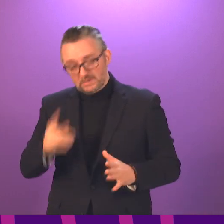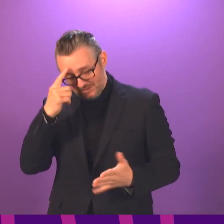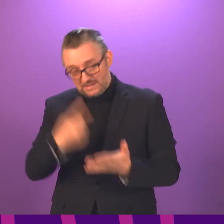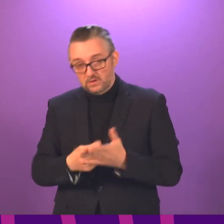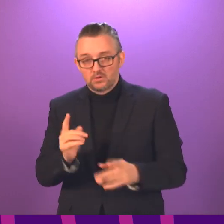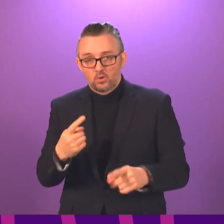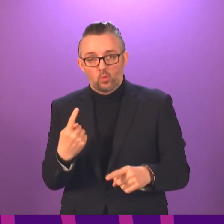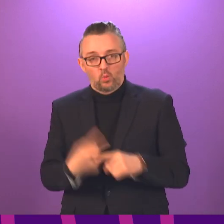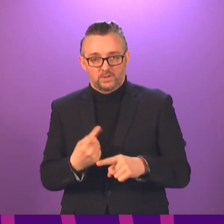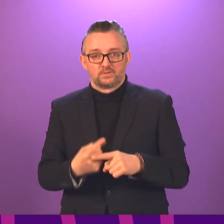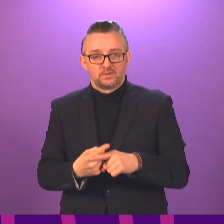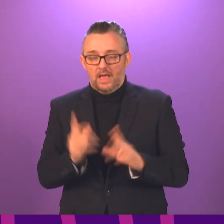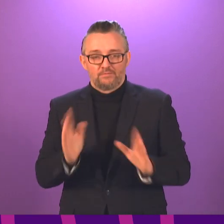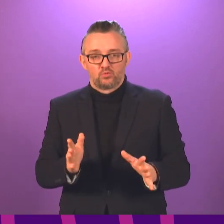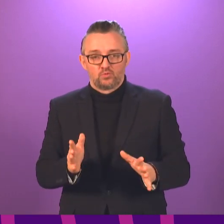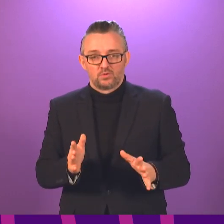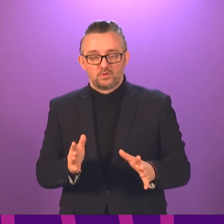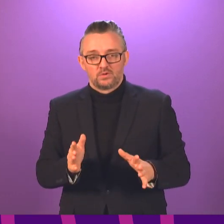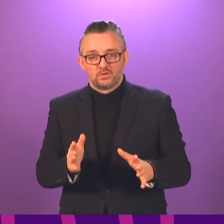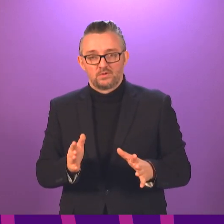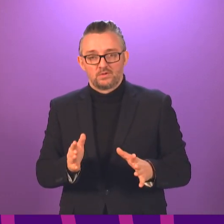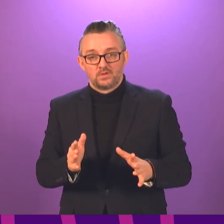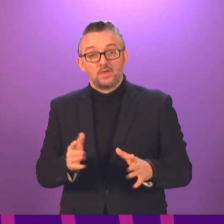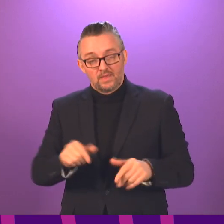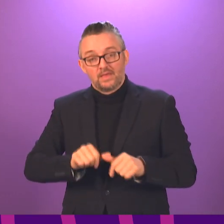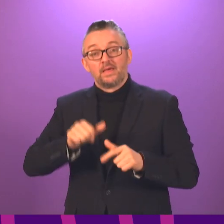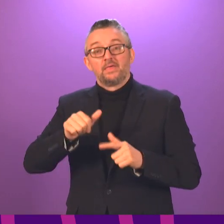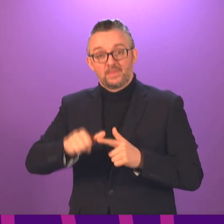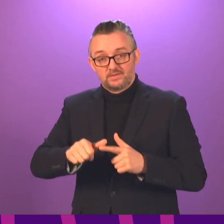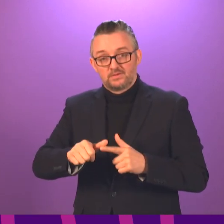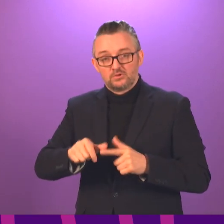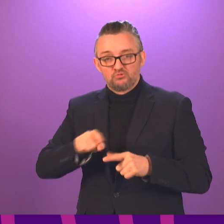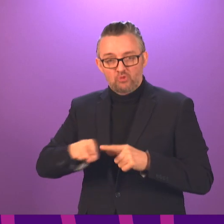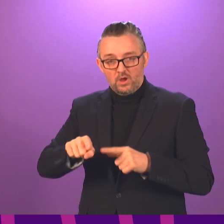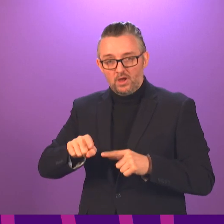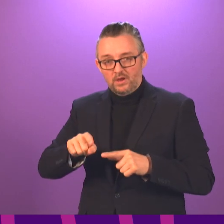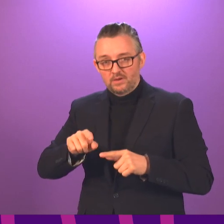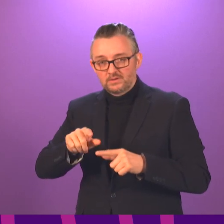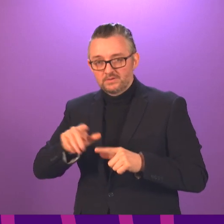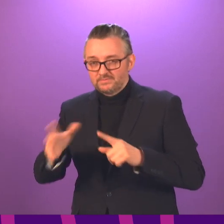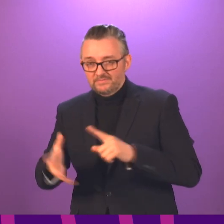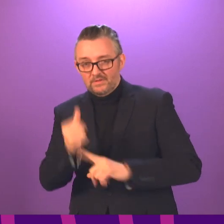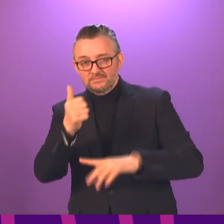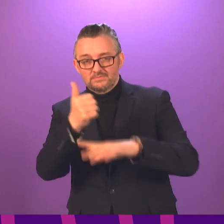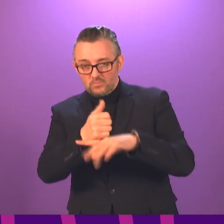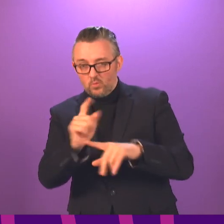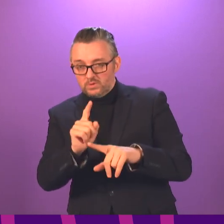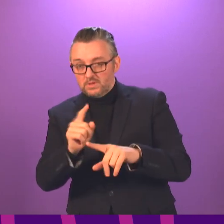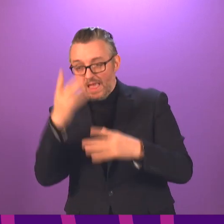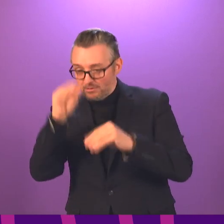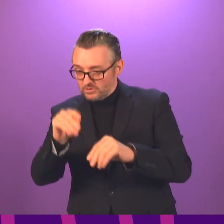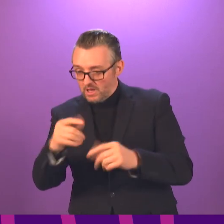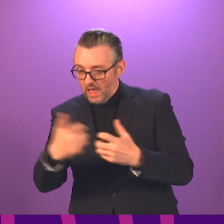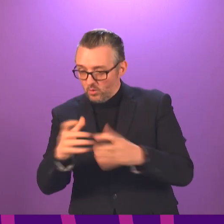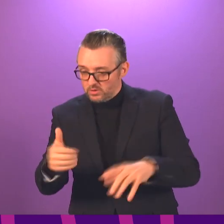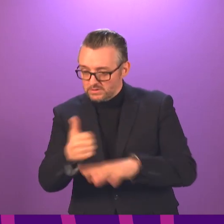as we can and try to get to a maximalist position with young people’s education. That involves